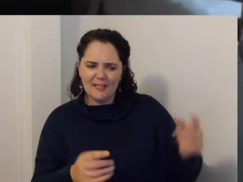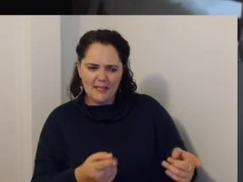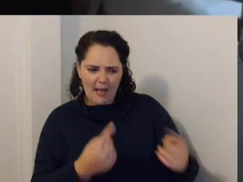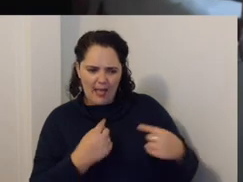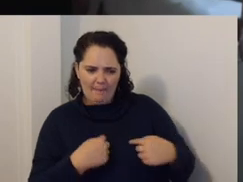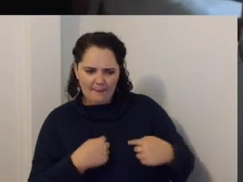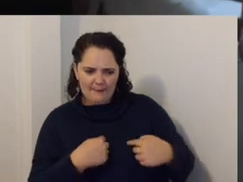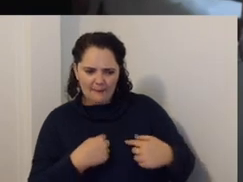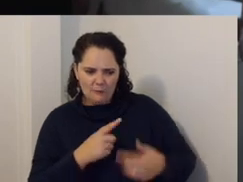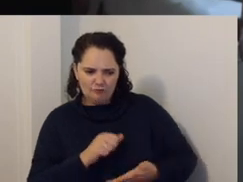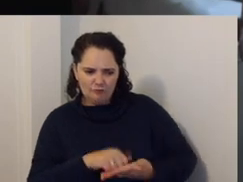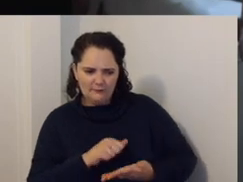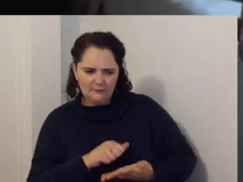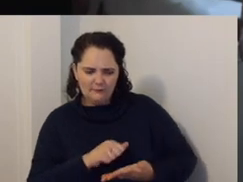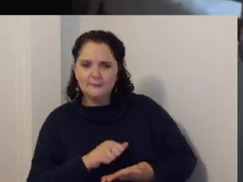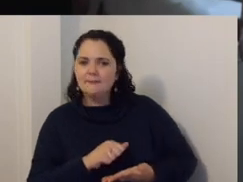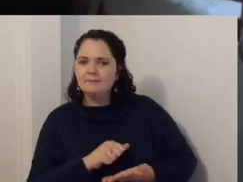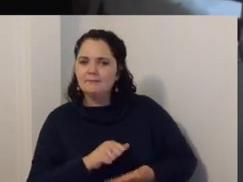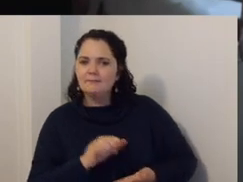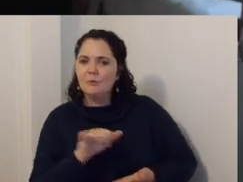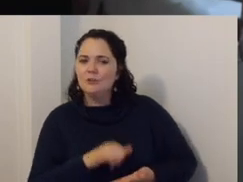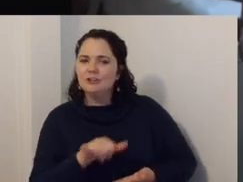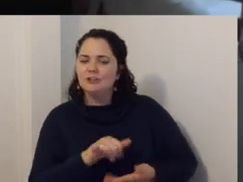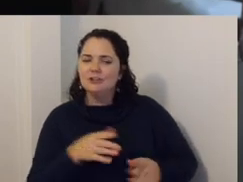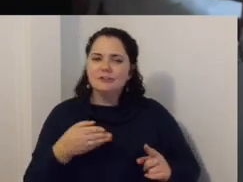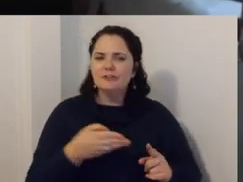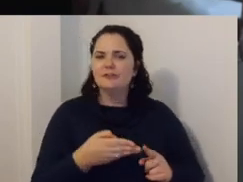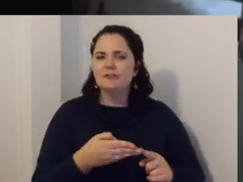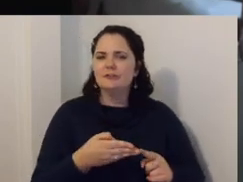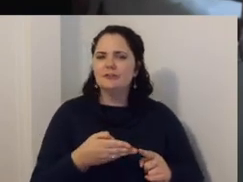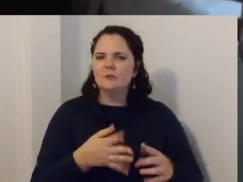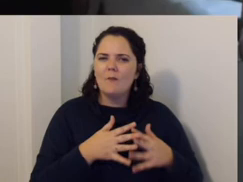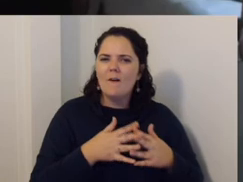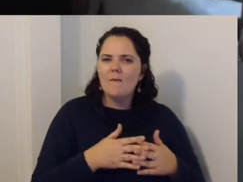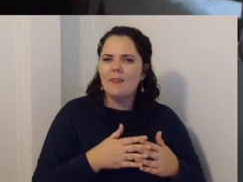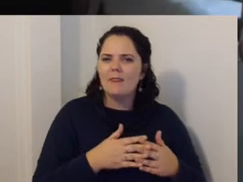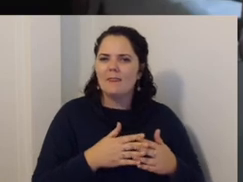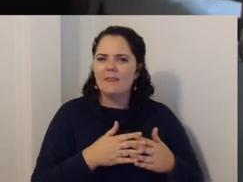as the really um as the really meaningful or matterful part of your drawing and respond to it